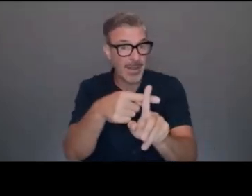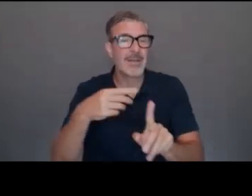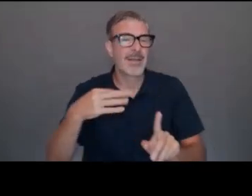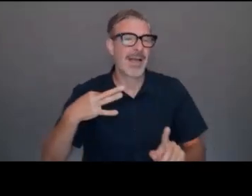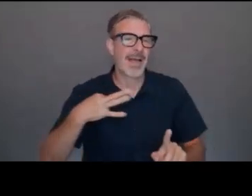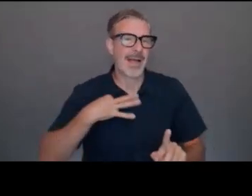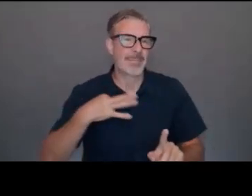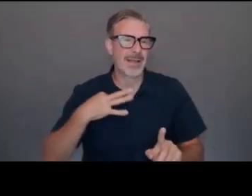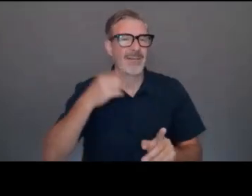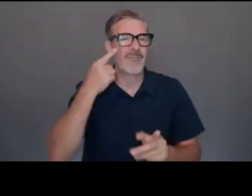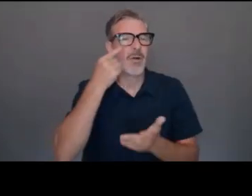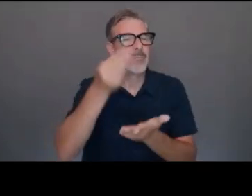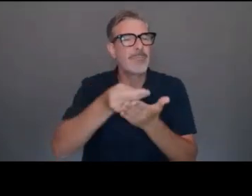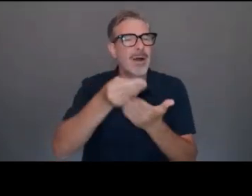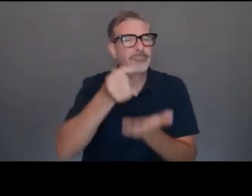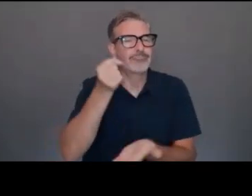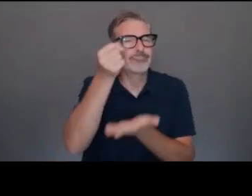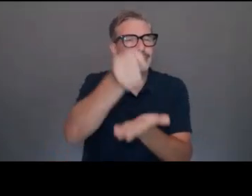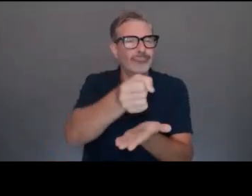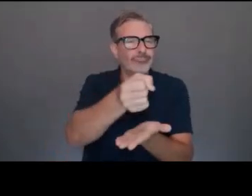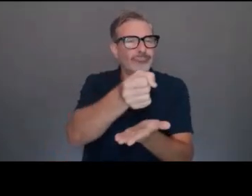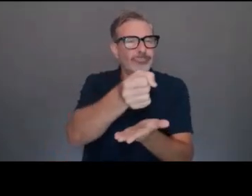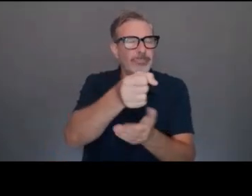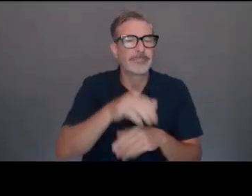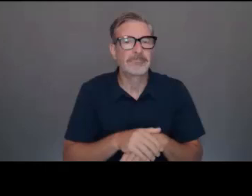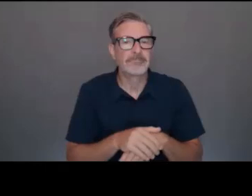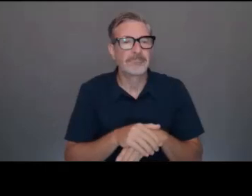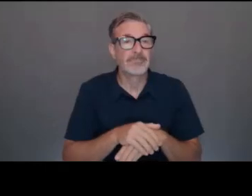Your eligibility for the grant is still determined by your profile.